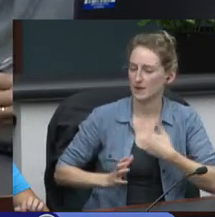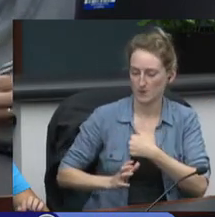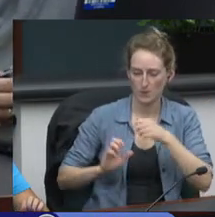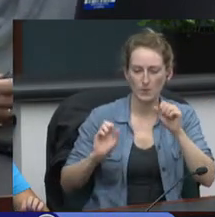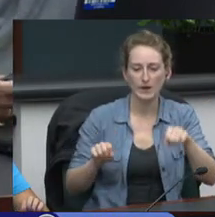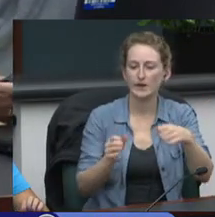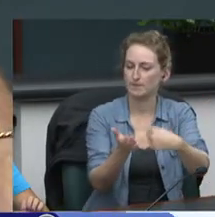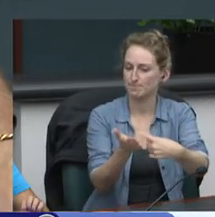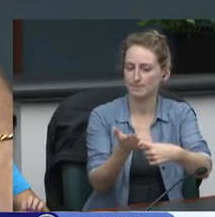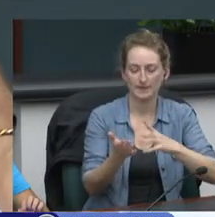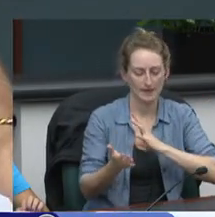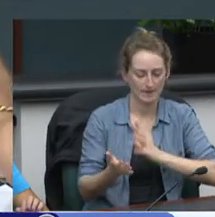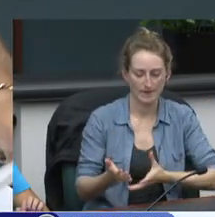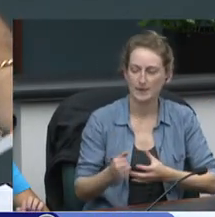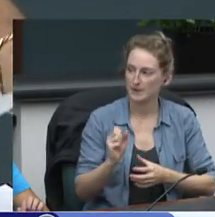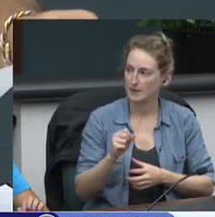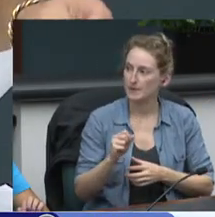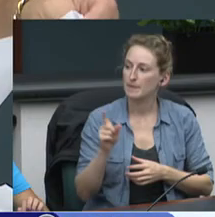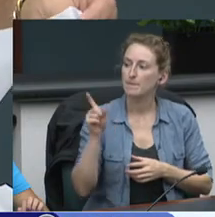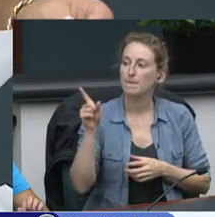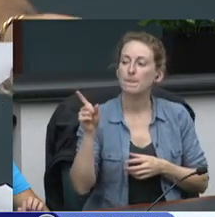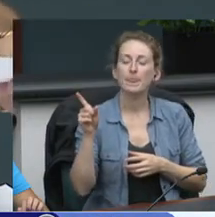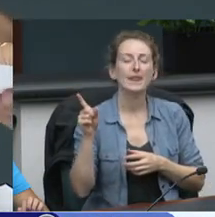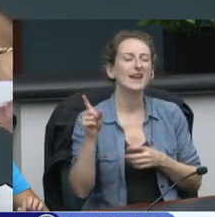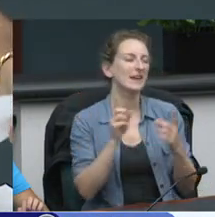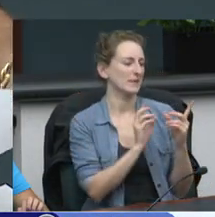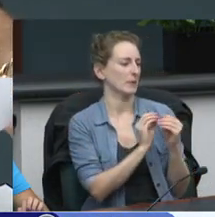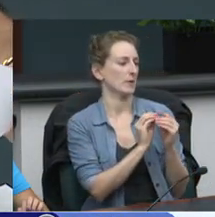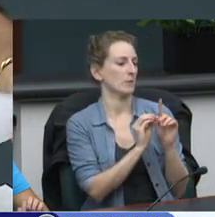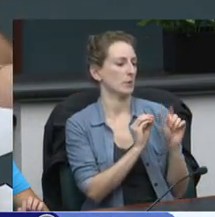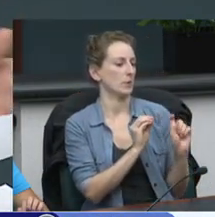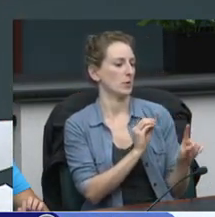had a follow-up question that has nothing to with fences but you know 90%